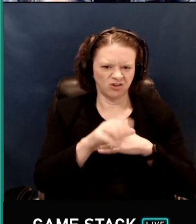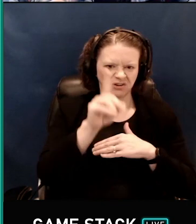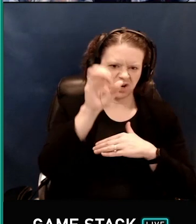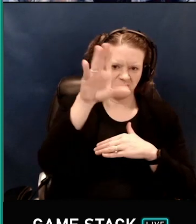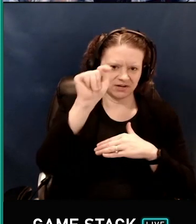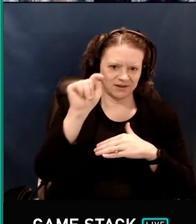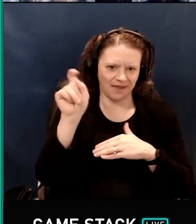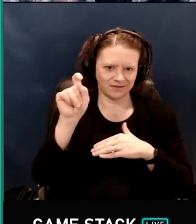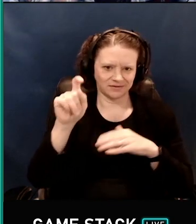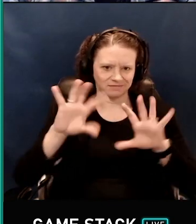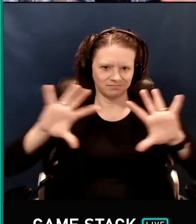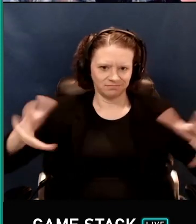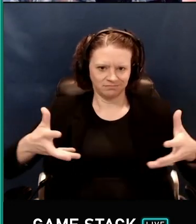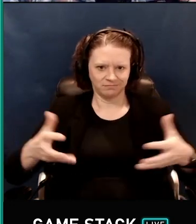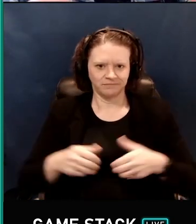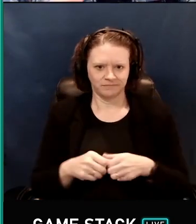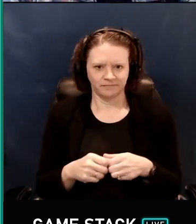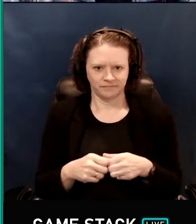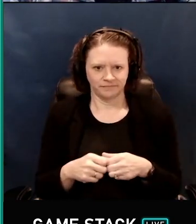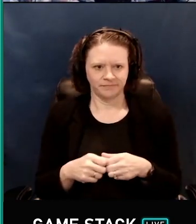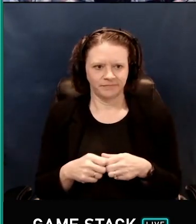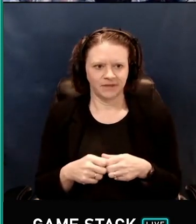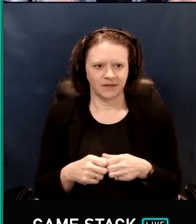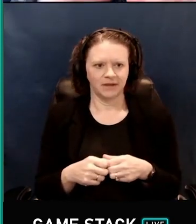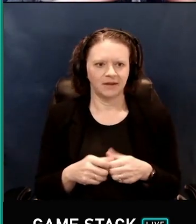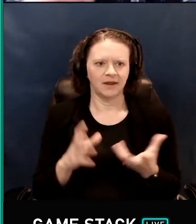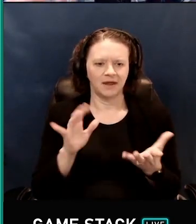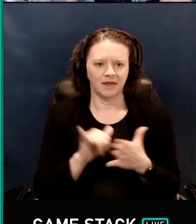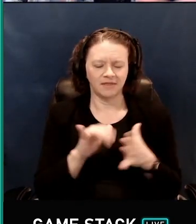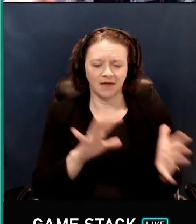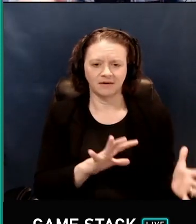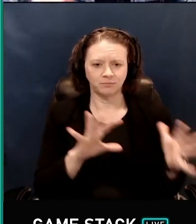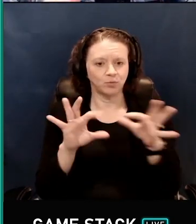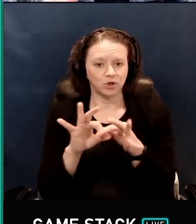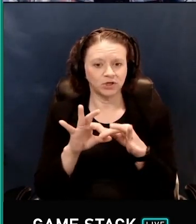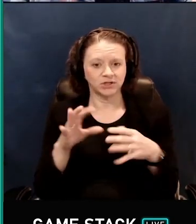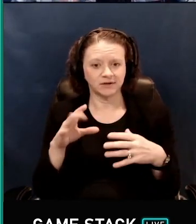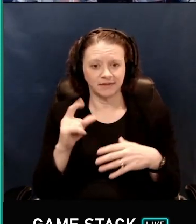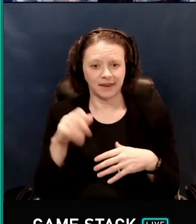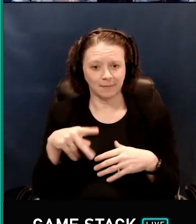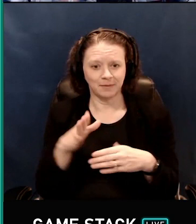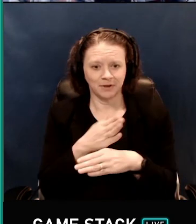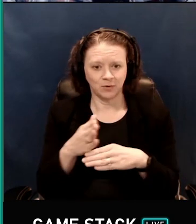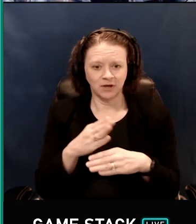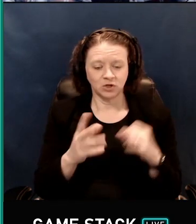essentially bridging the gap between storage and GPU technology.